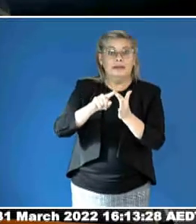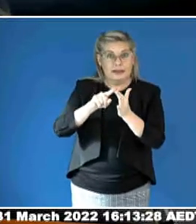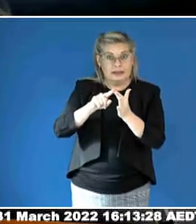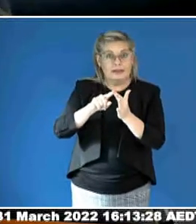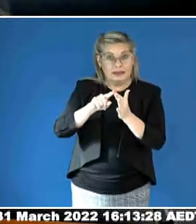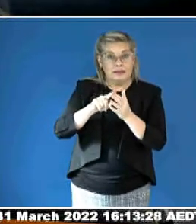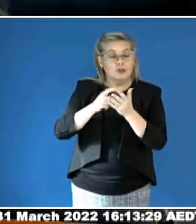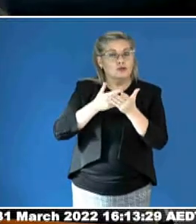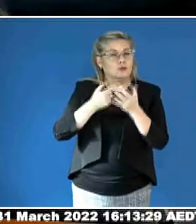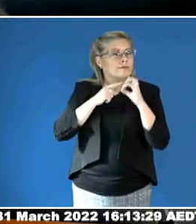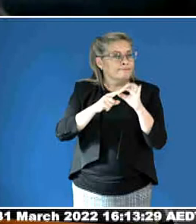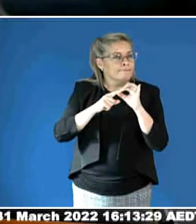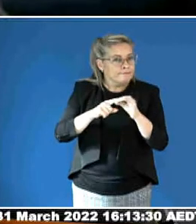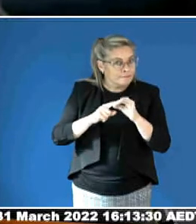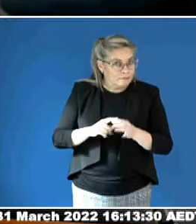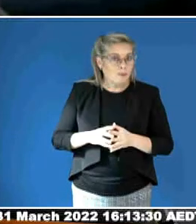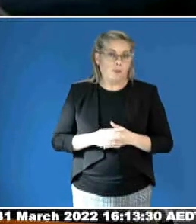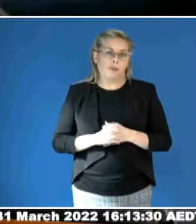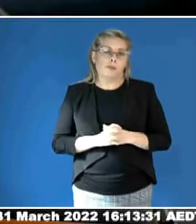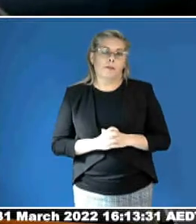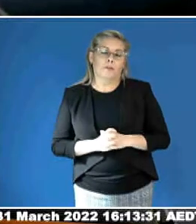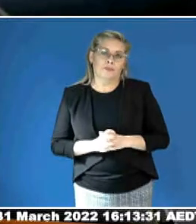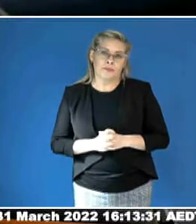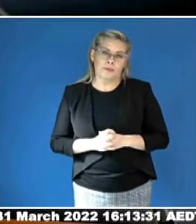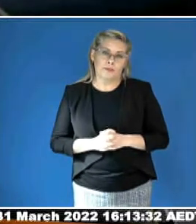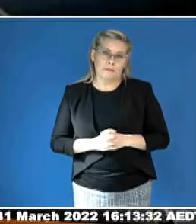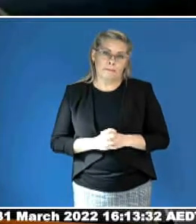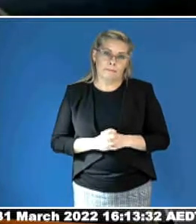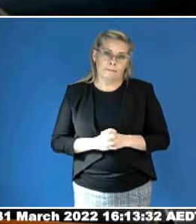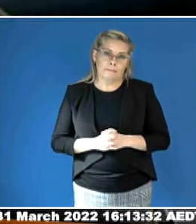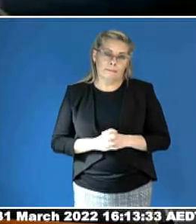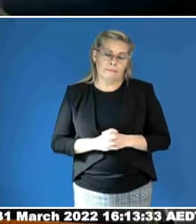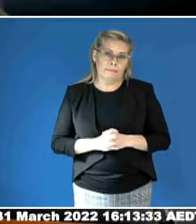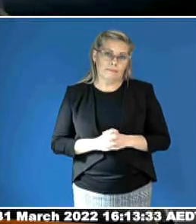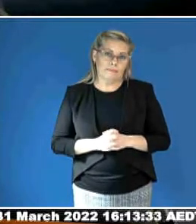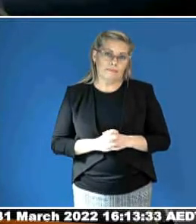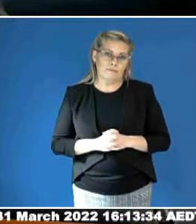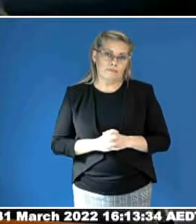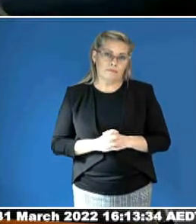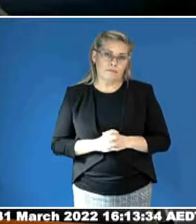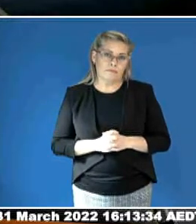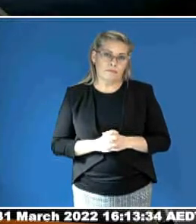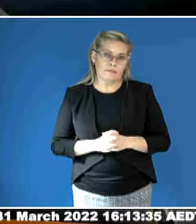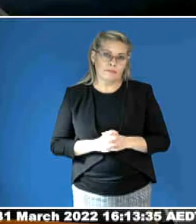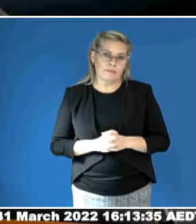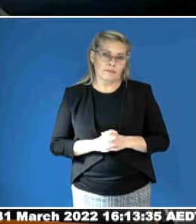So, Katie, as you know we've seen the results of the survey which shows some quite